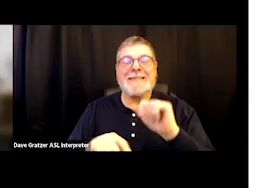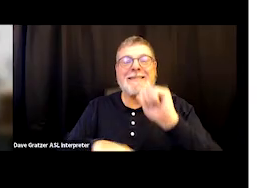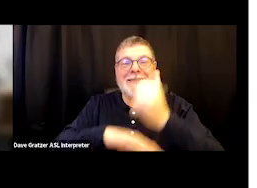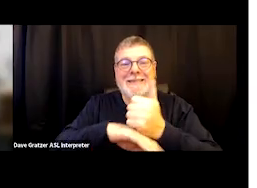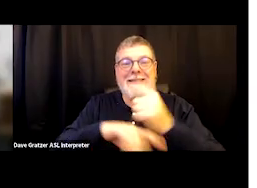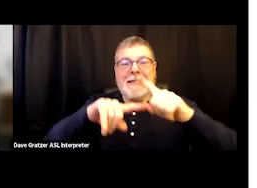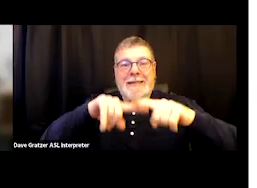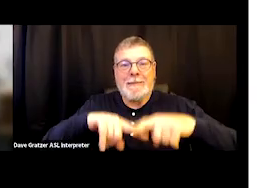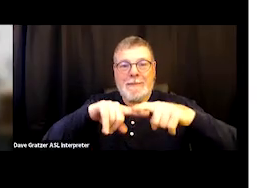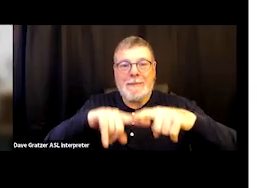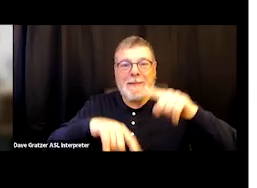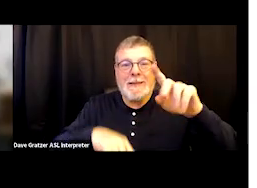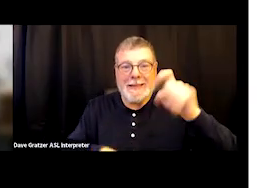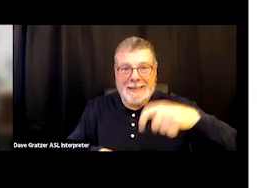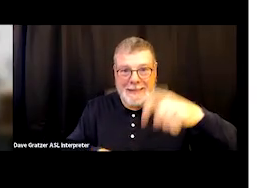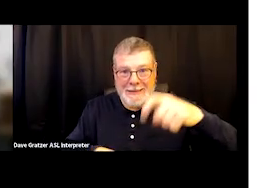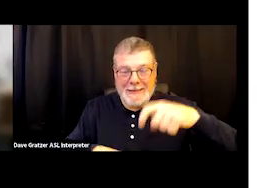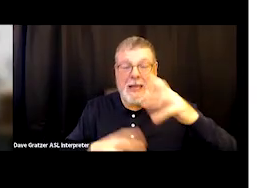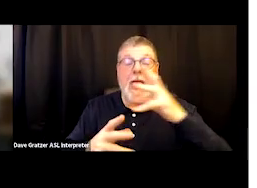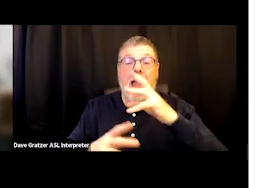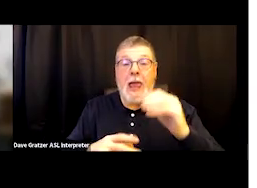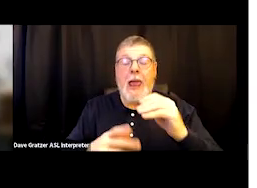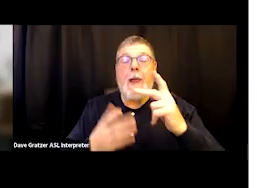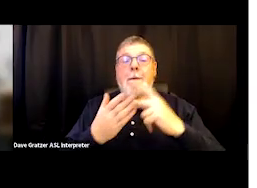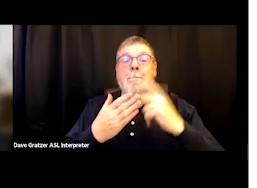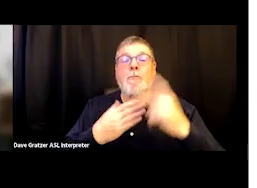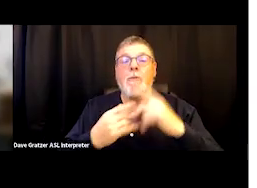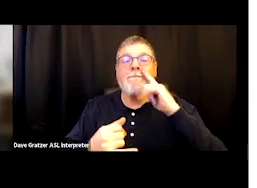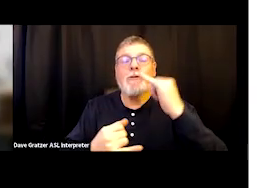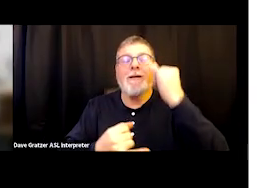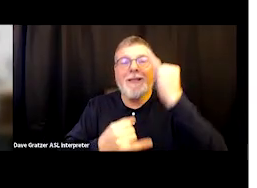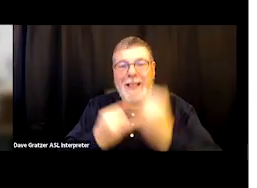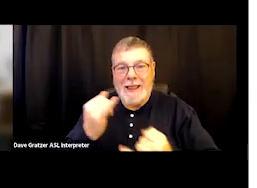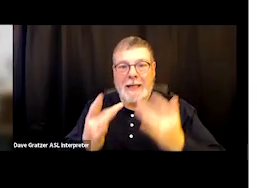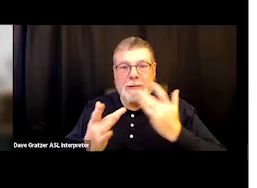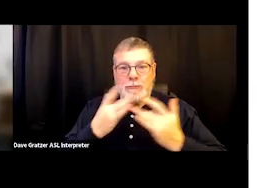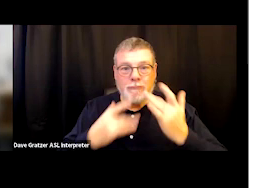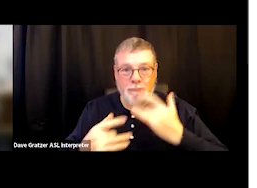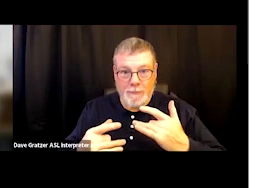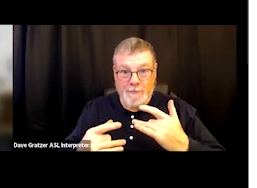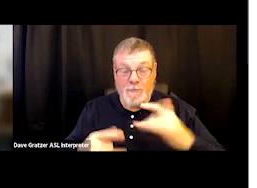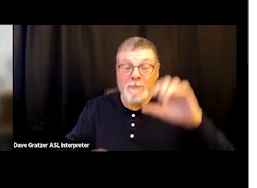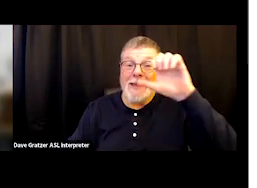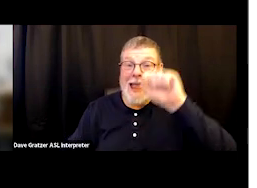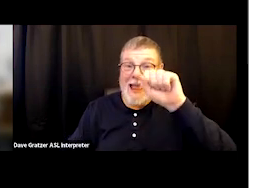and it's also considered a program of last resort. So Social Security needs to ensure